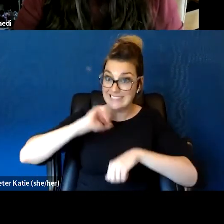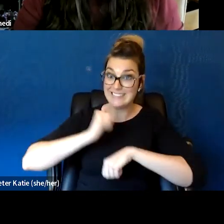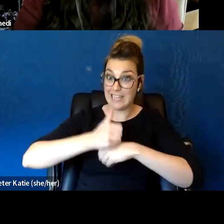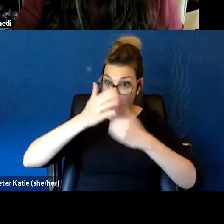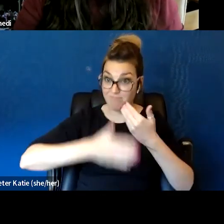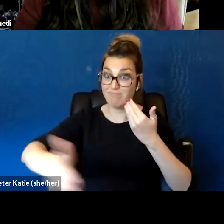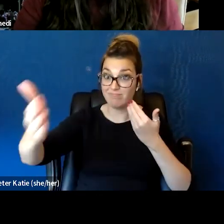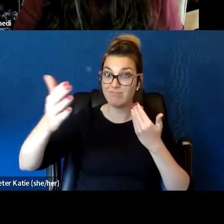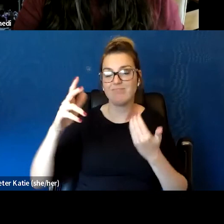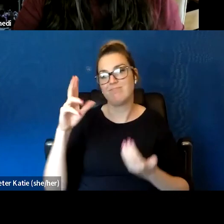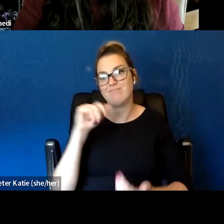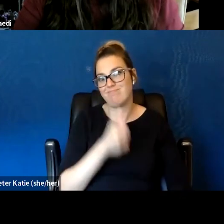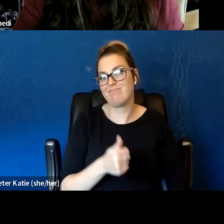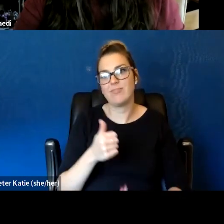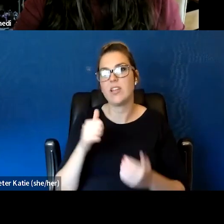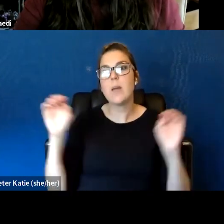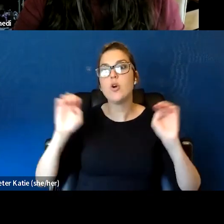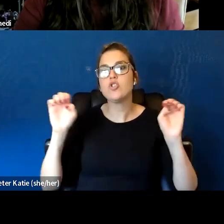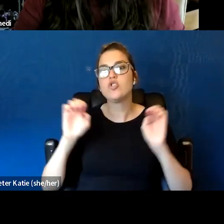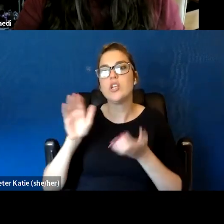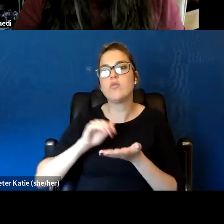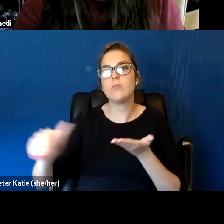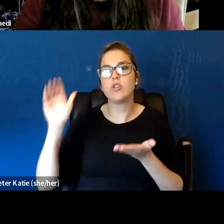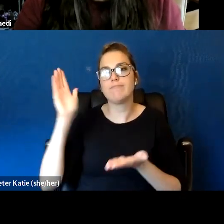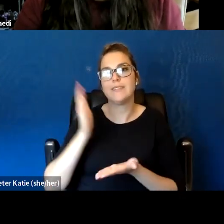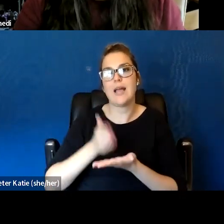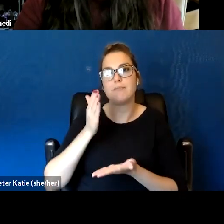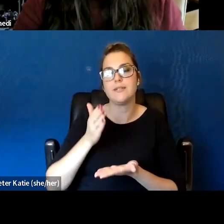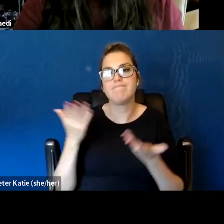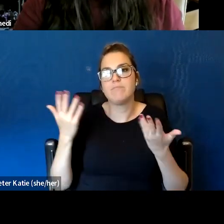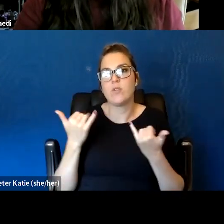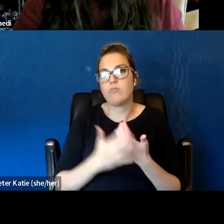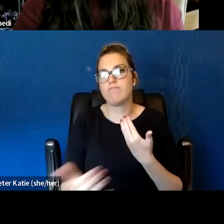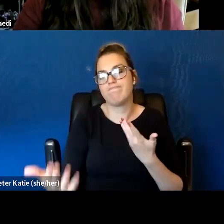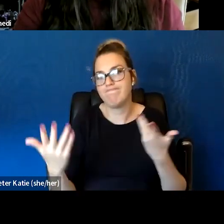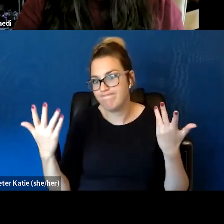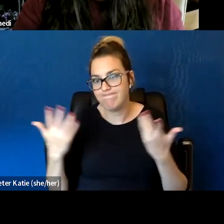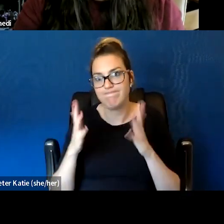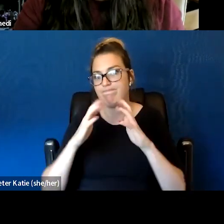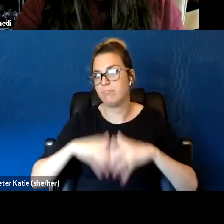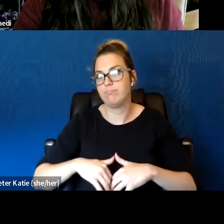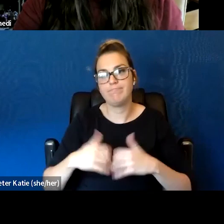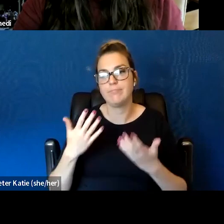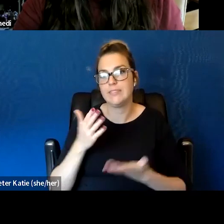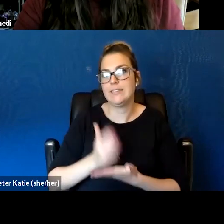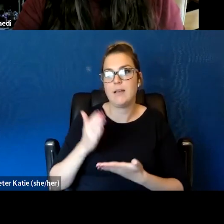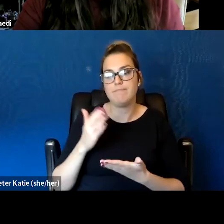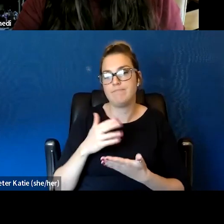we'll have more situations like this voucher program and other other areas where we're able to implement more Moving On strategies.